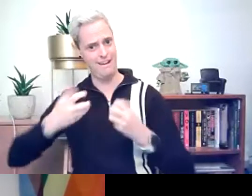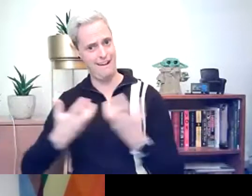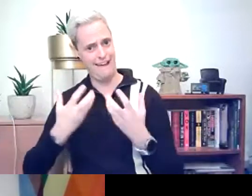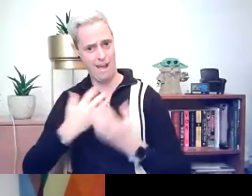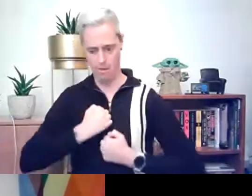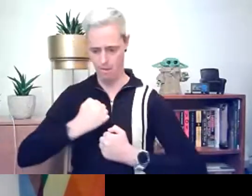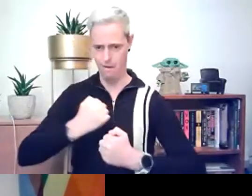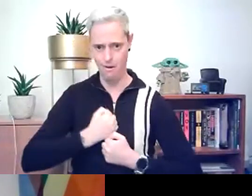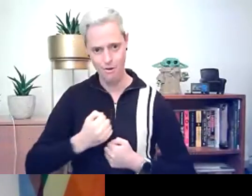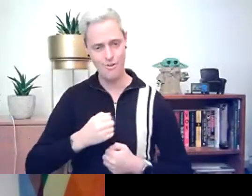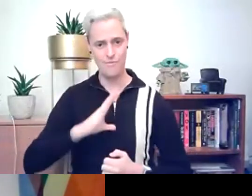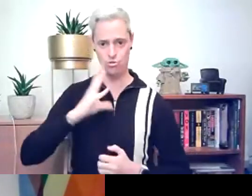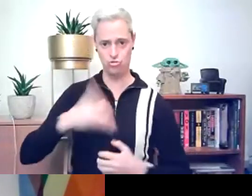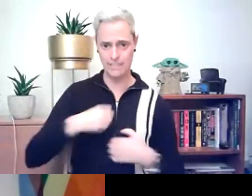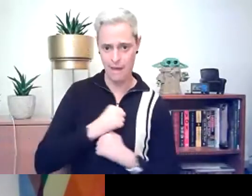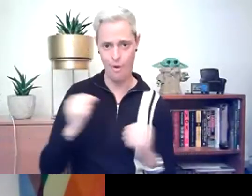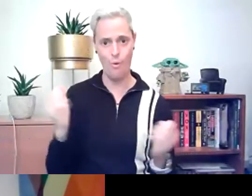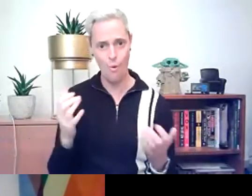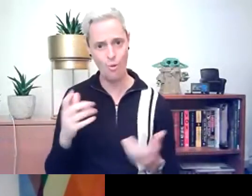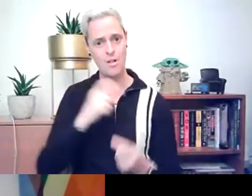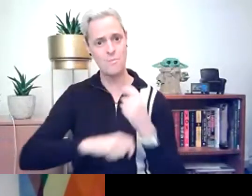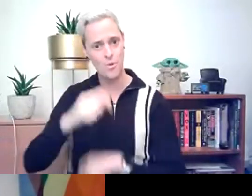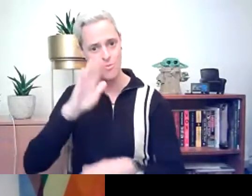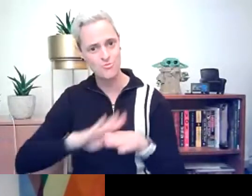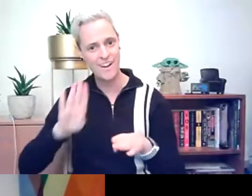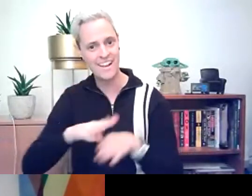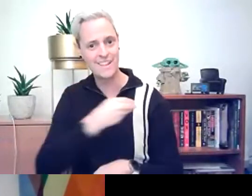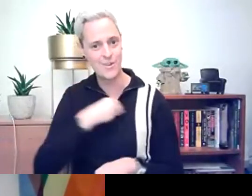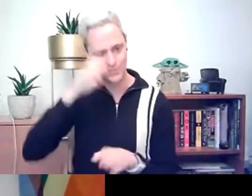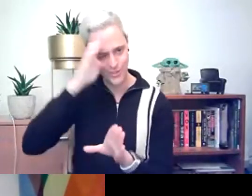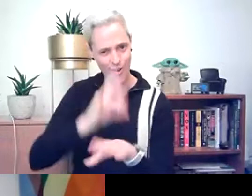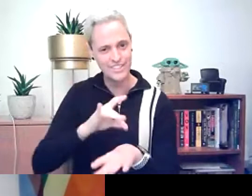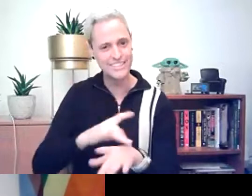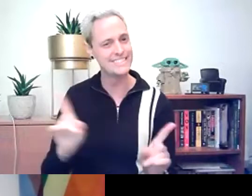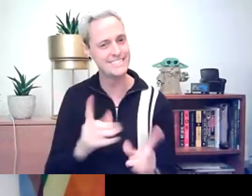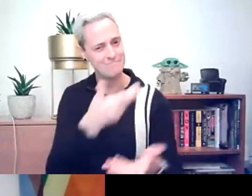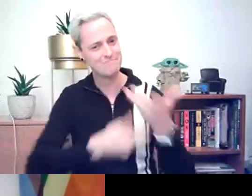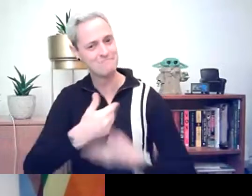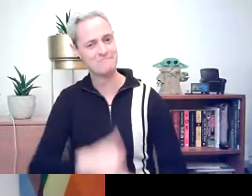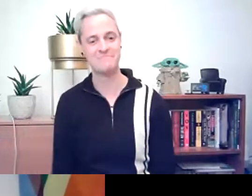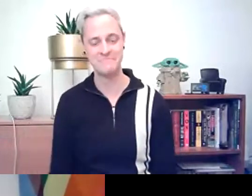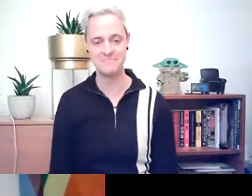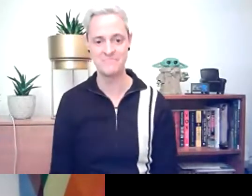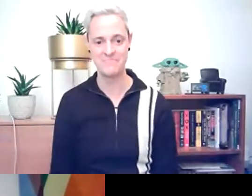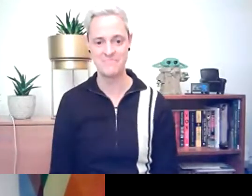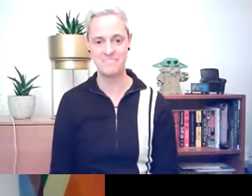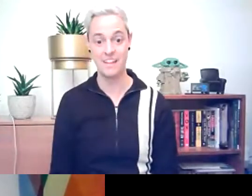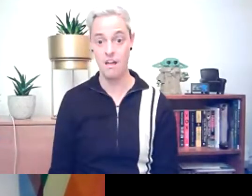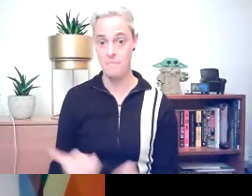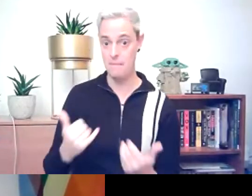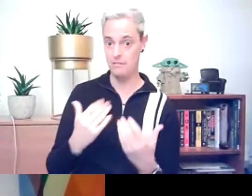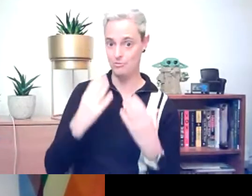but it's got a management committee that still is still running and I'm still very fond of